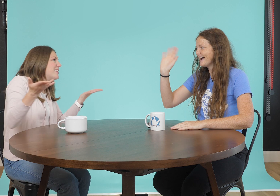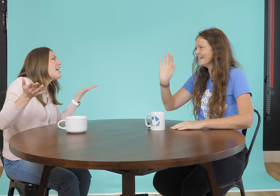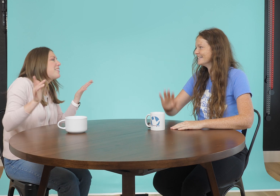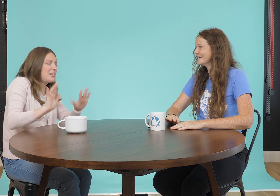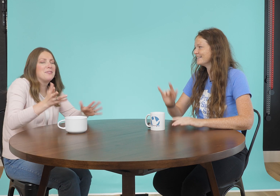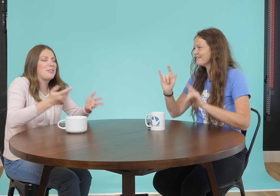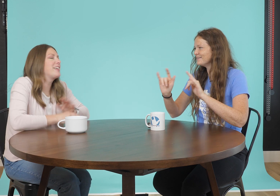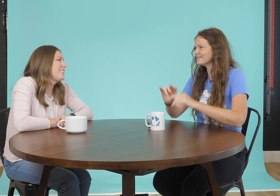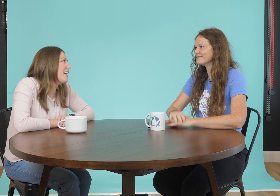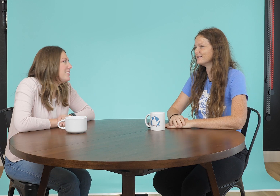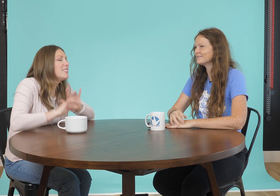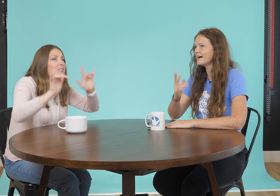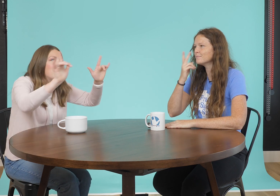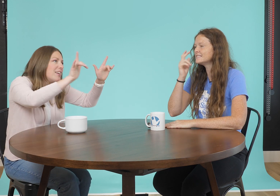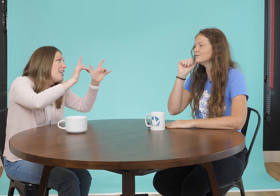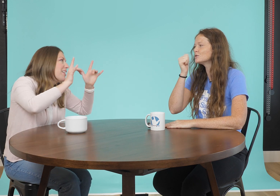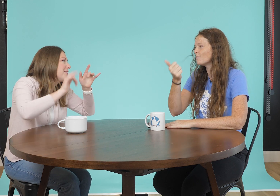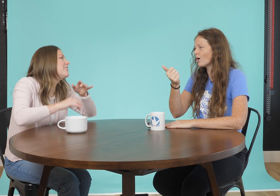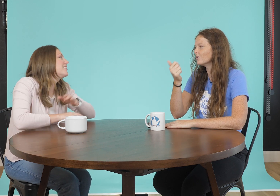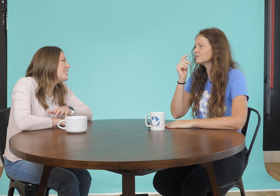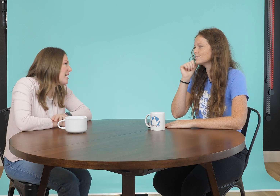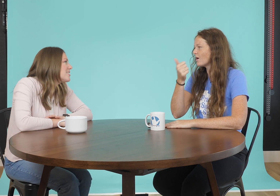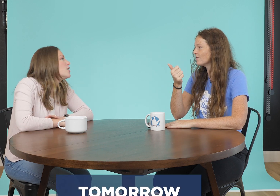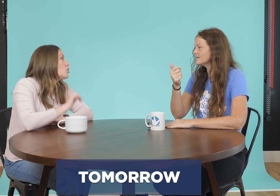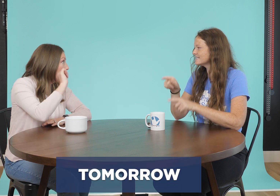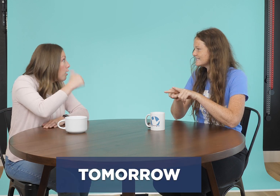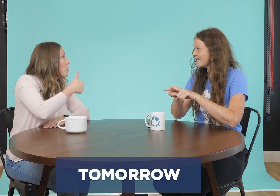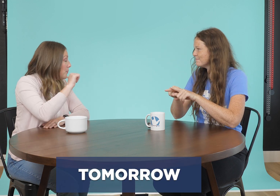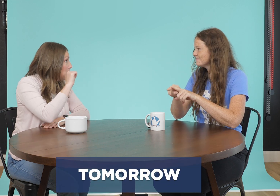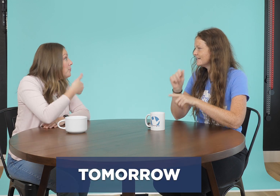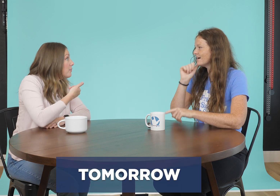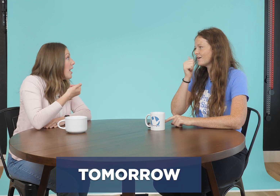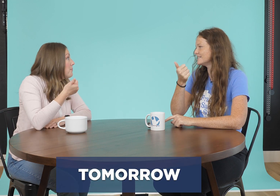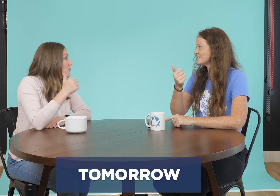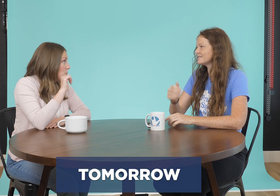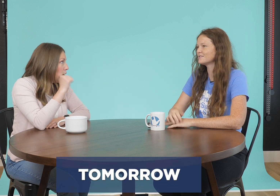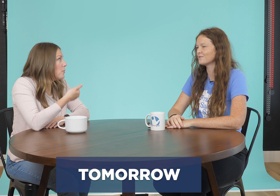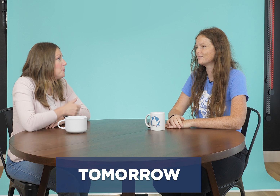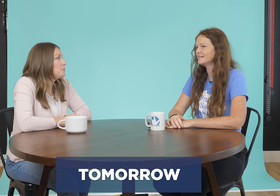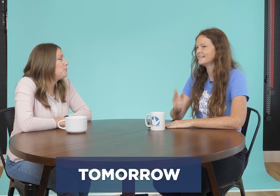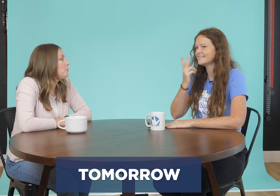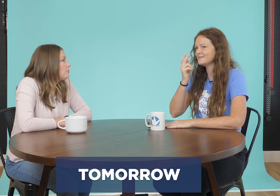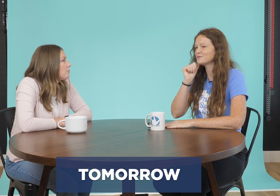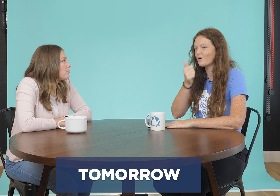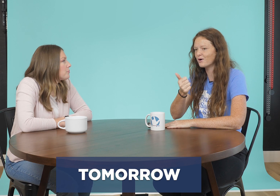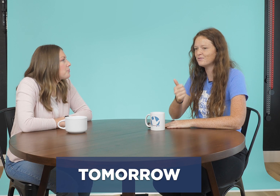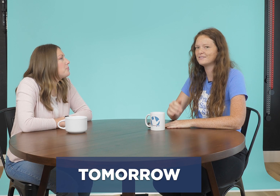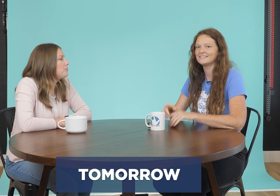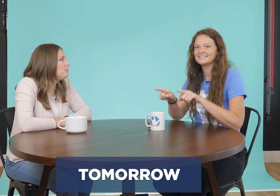Exactly right. Yeah. Love on tomorrow or tomorrow? It's tomorrow. See you tomorrow.